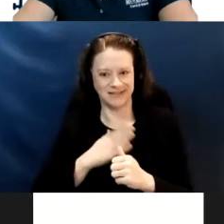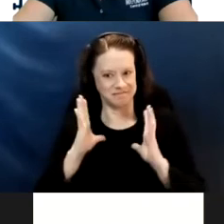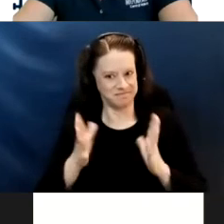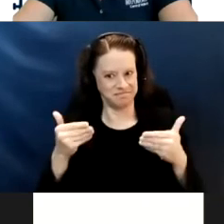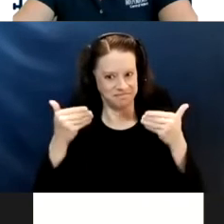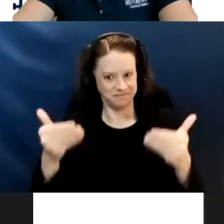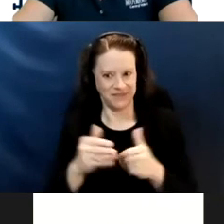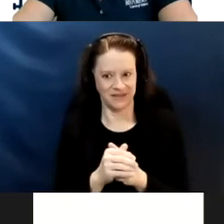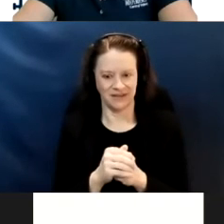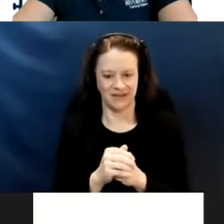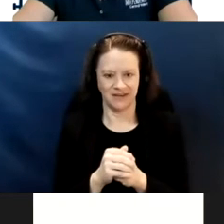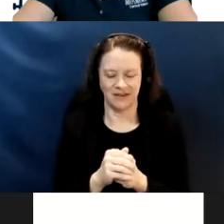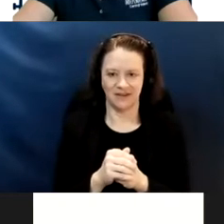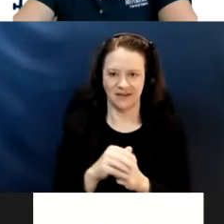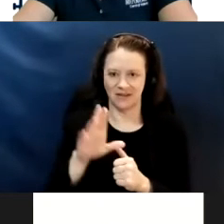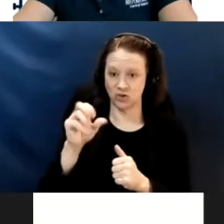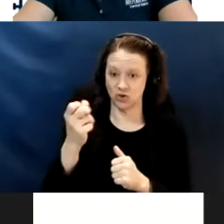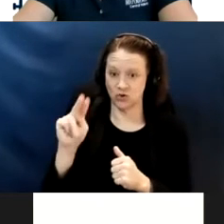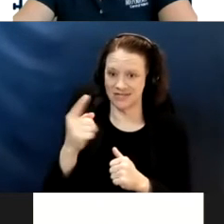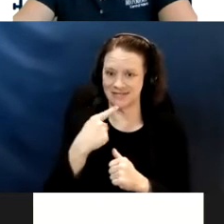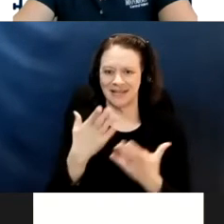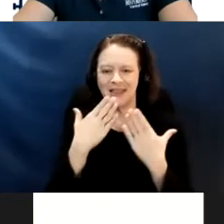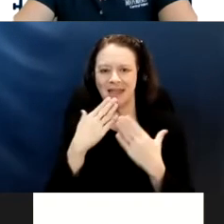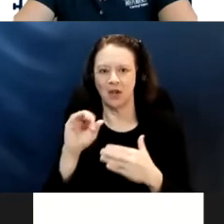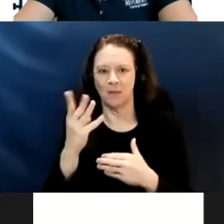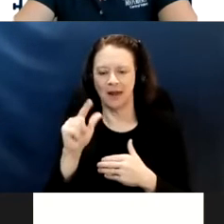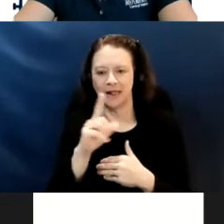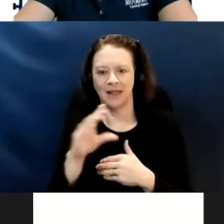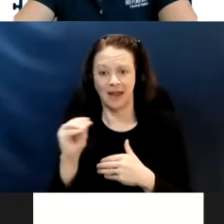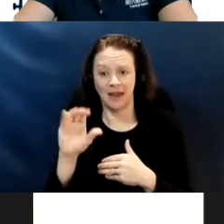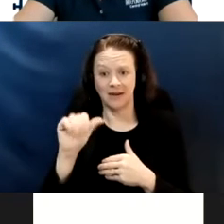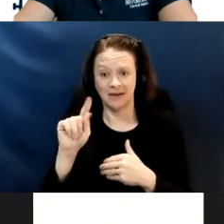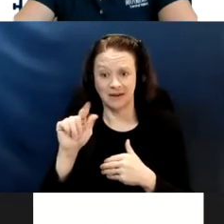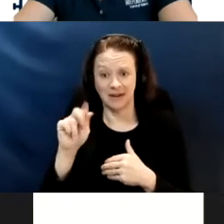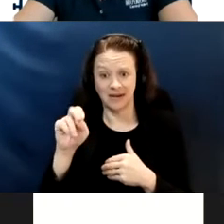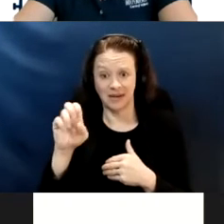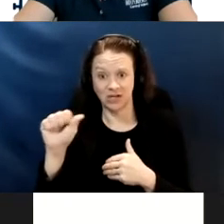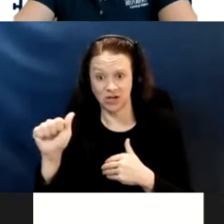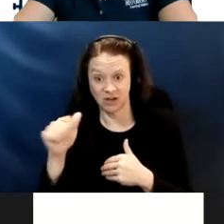[Susan] So thank you, Michael and Tanesha. Do you mind if I ask you a few questions?